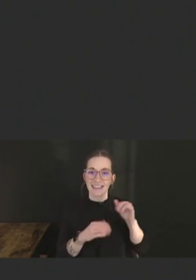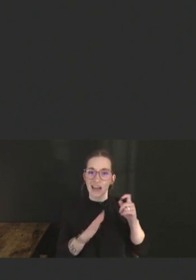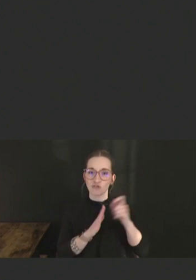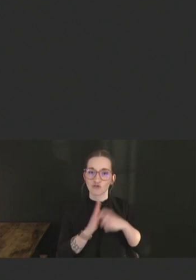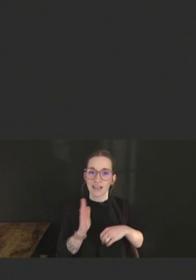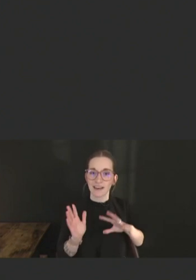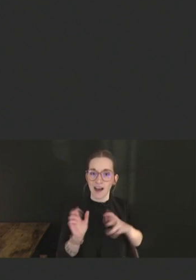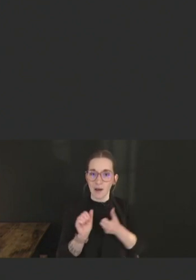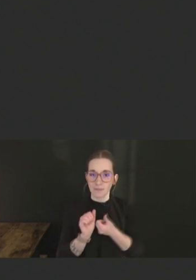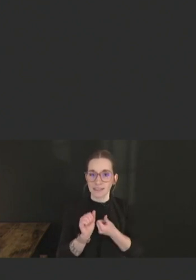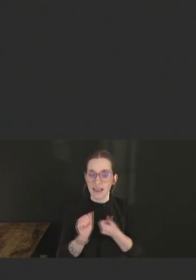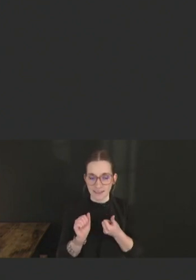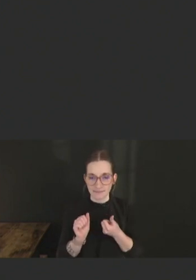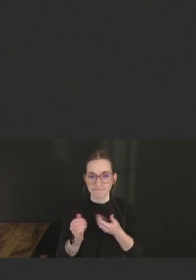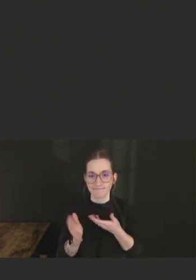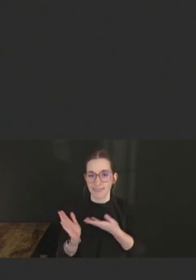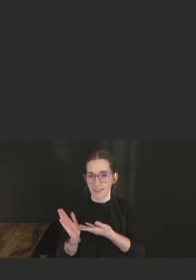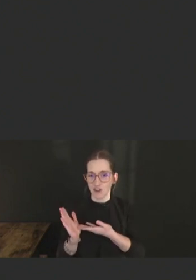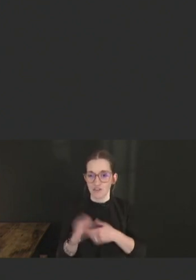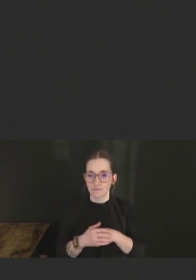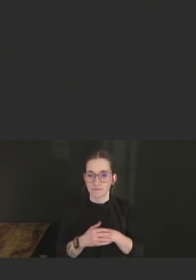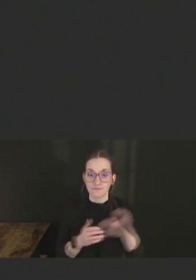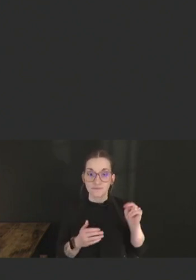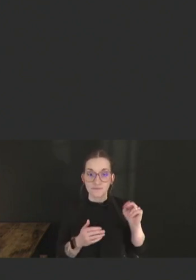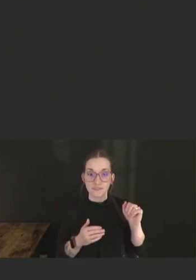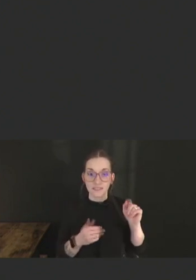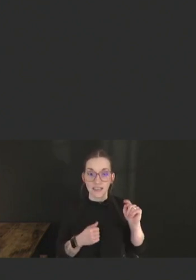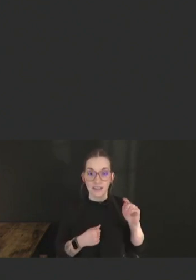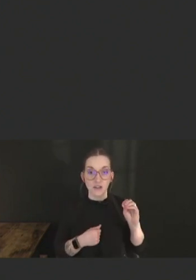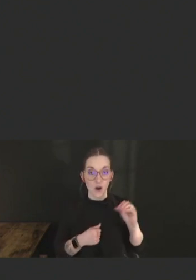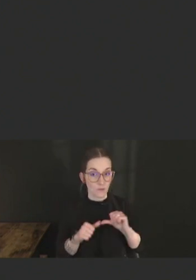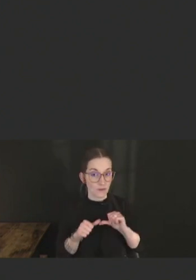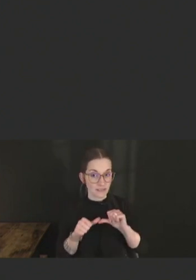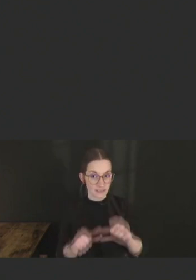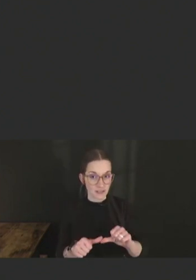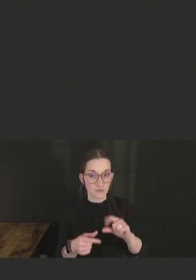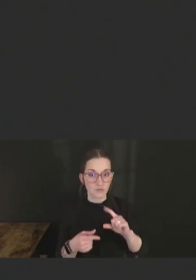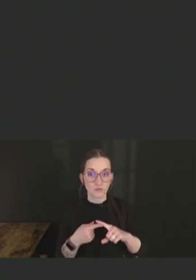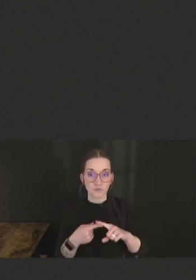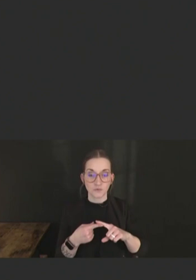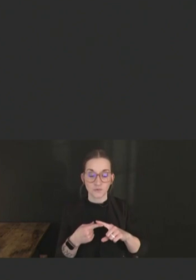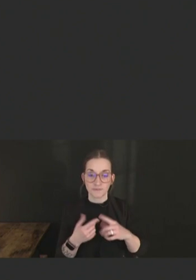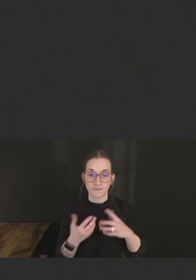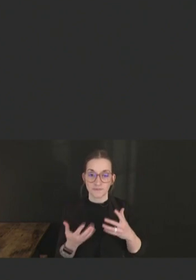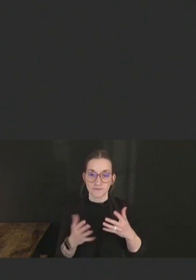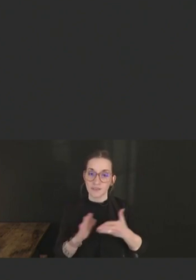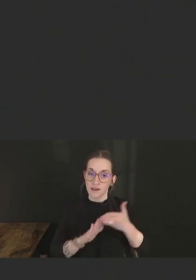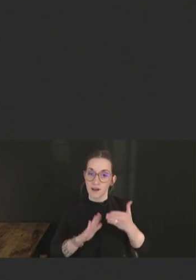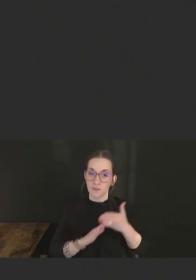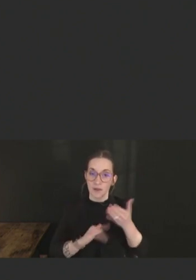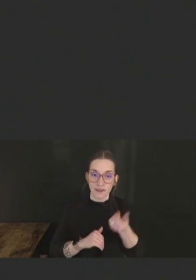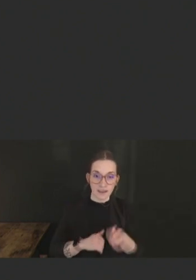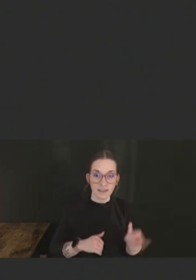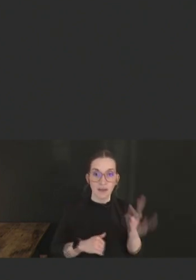NACCHO continues to operate a number of CDC-funded vaccine projects.